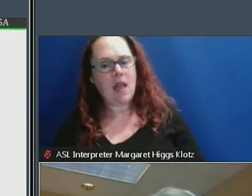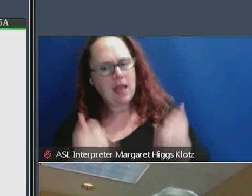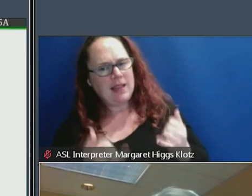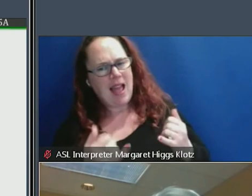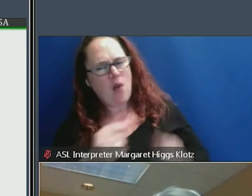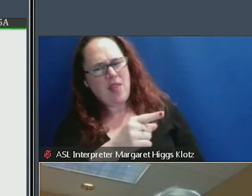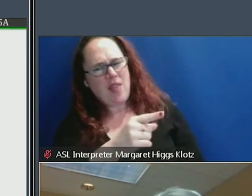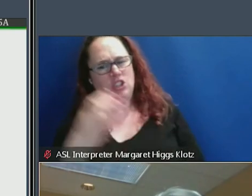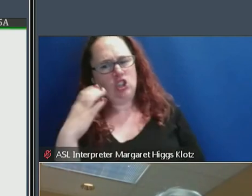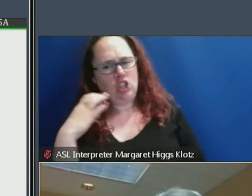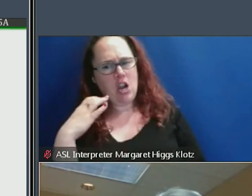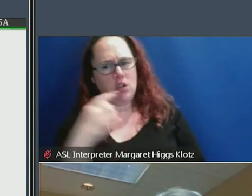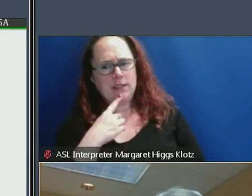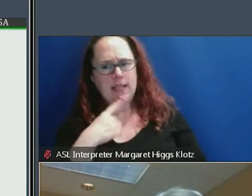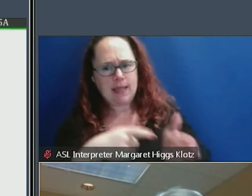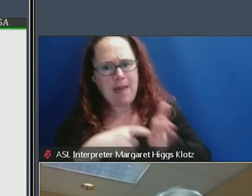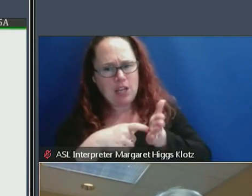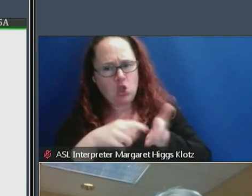referral as a issue of state law,